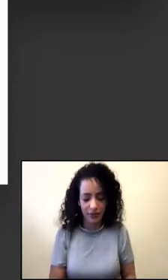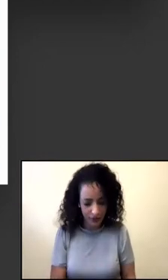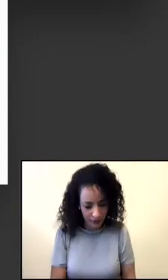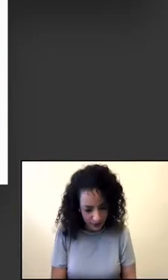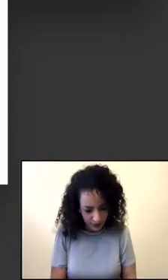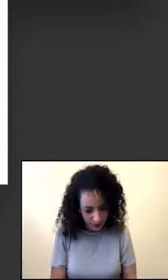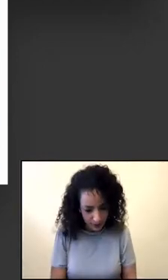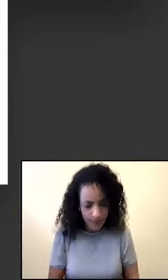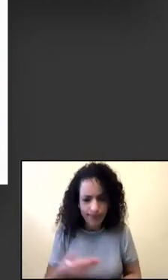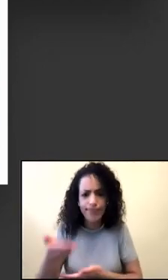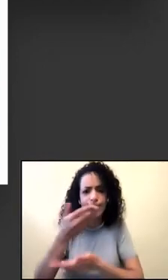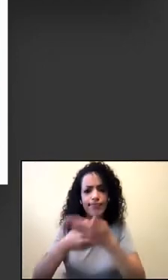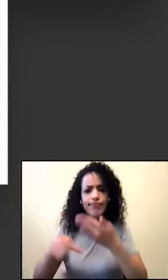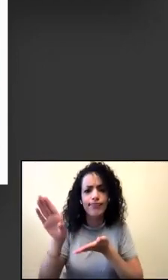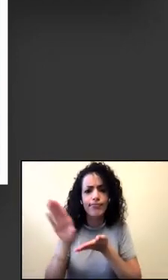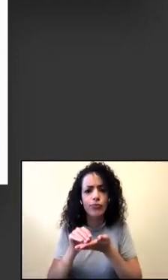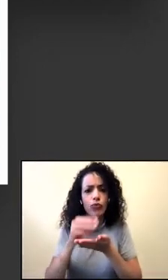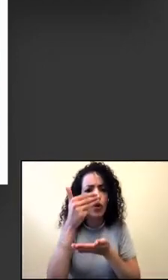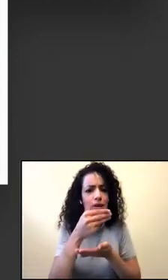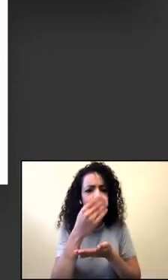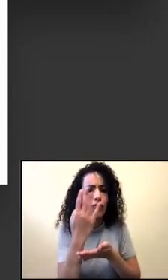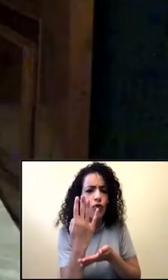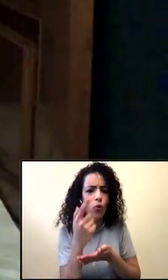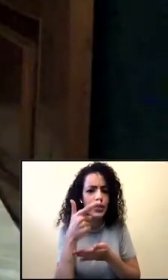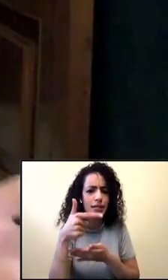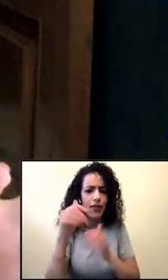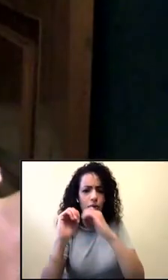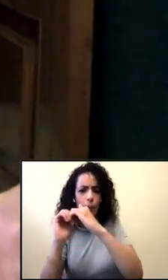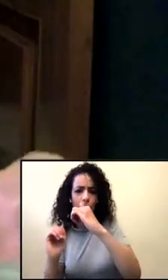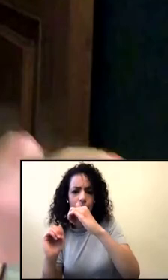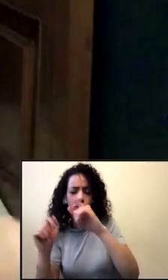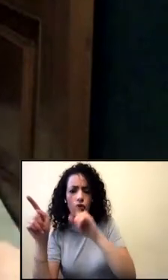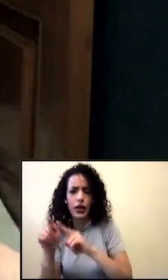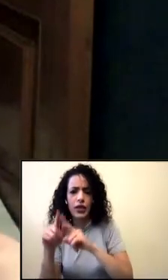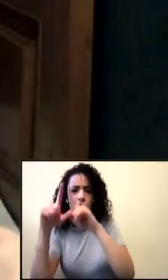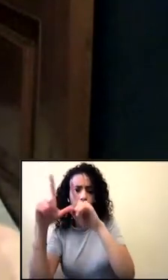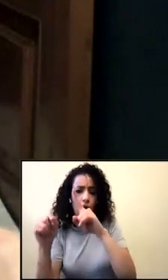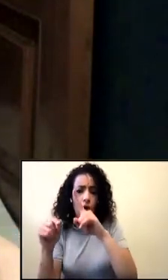1947 partition of India, which further broke into the independent nations of India and Pakistan,